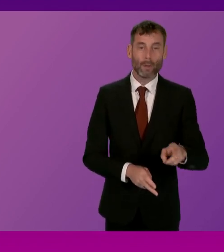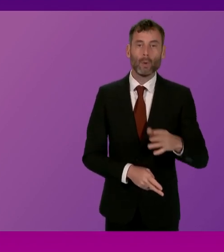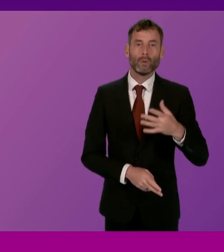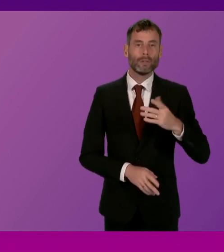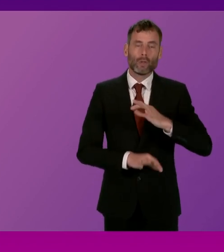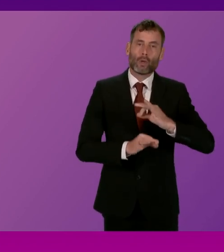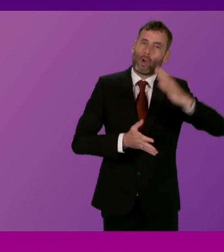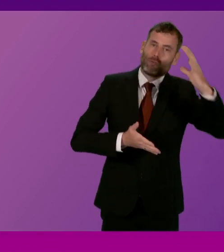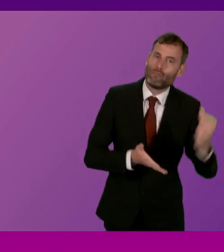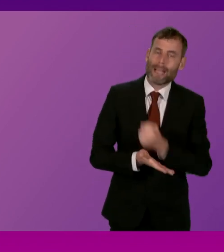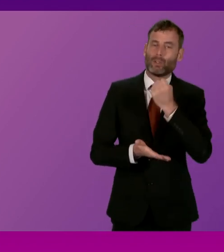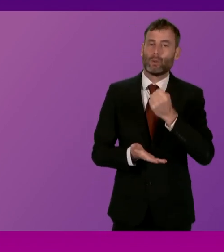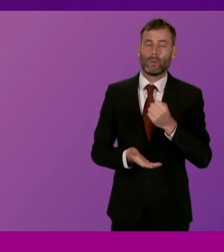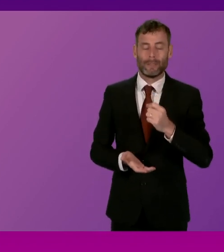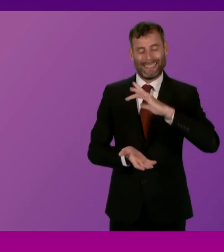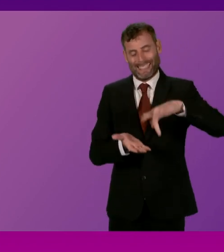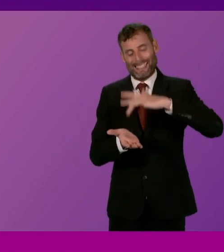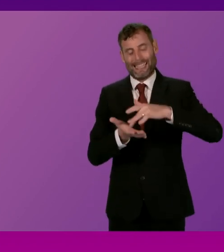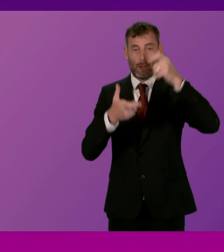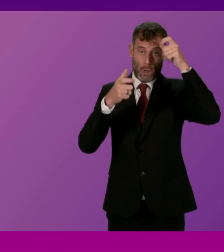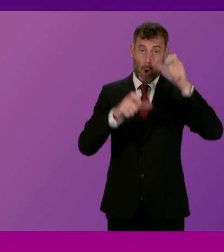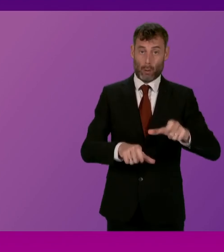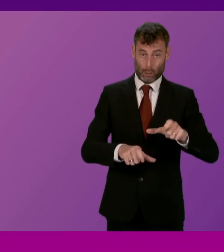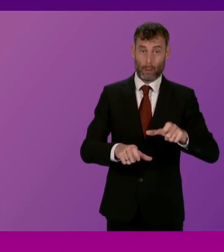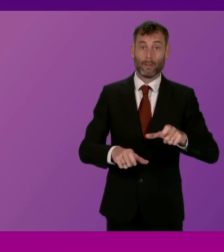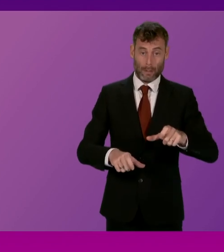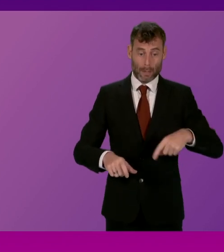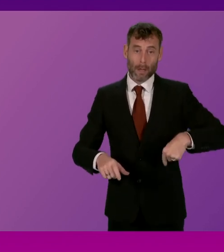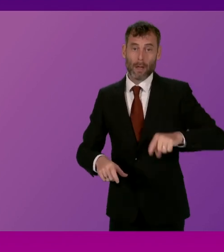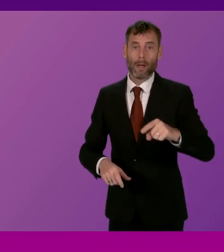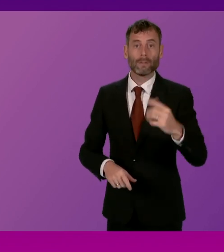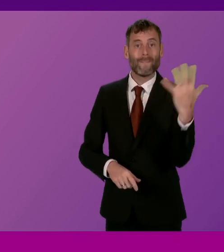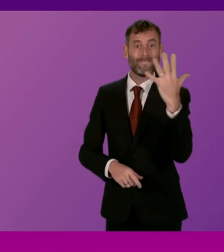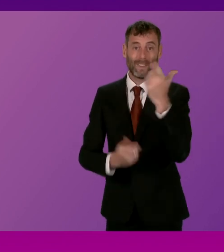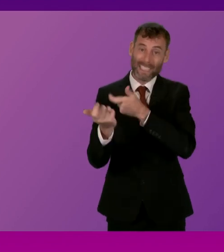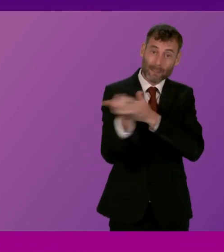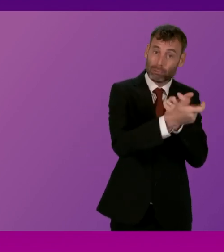At Ayr Station hotel, the SFRS deployed 15 appliances at the peak of the fire.